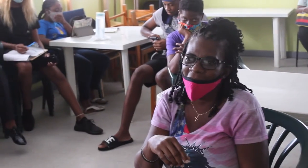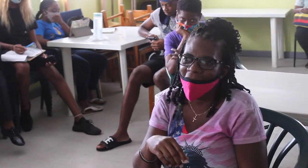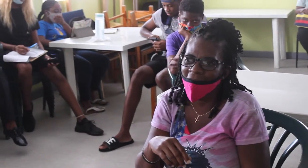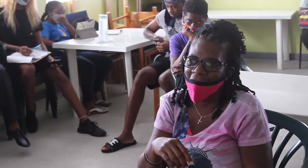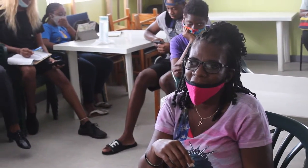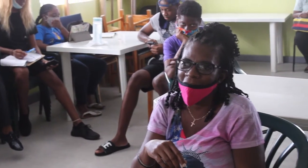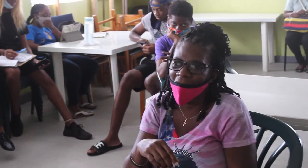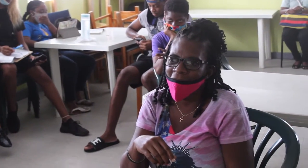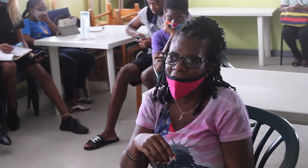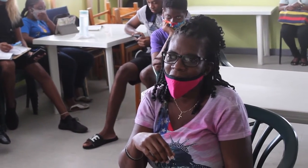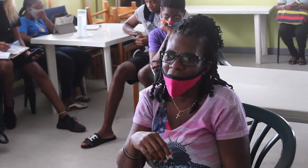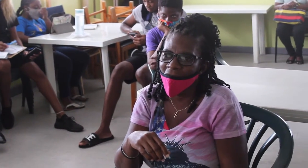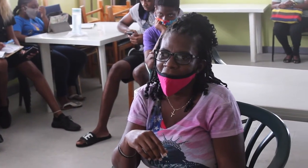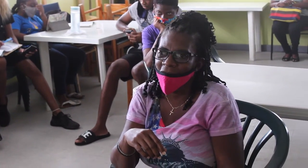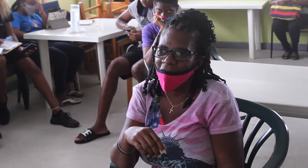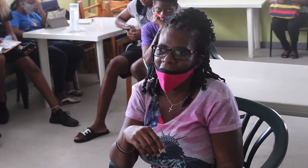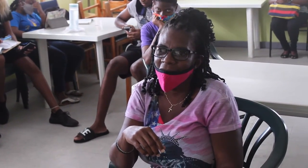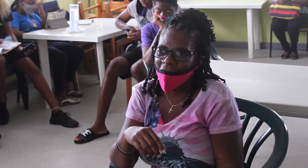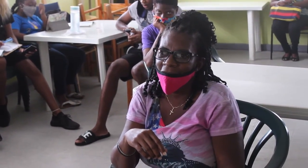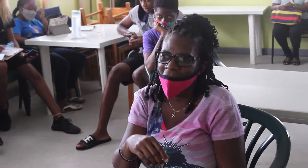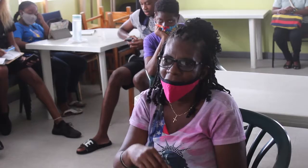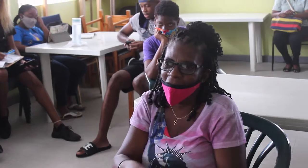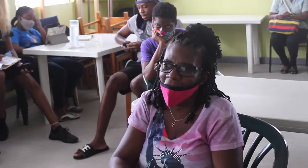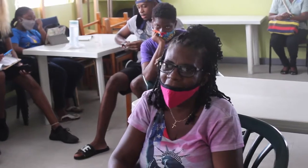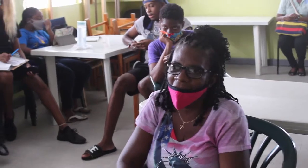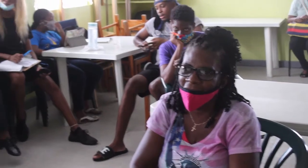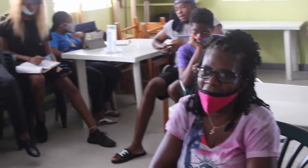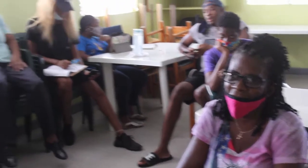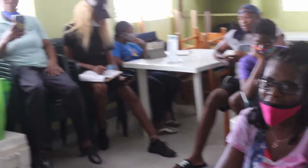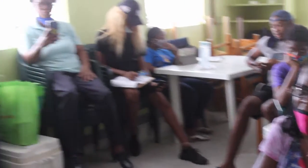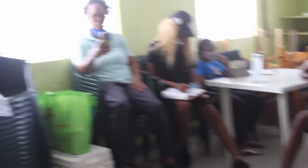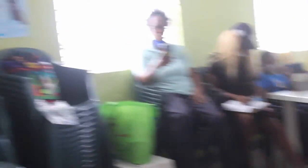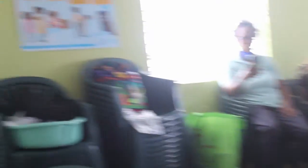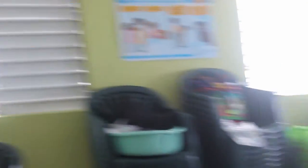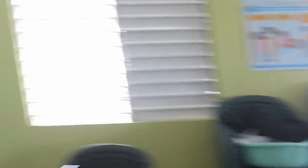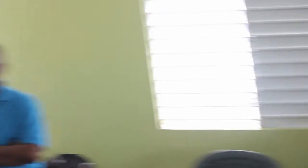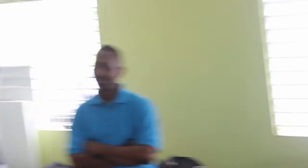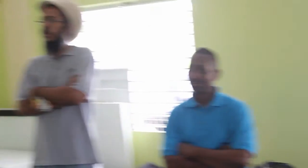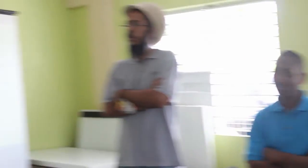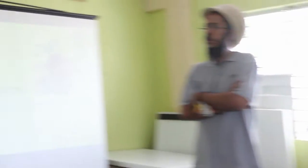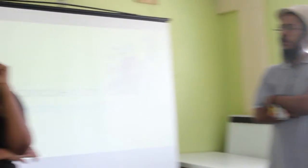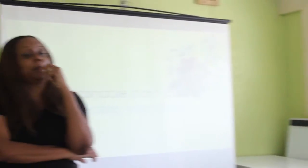as well and they don't seem to be growing very much they just move a certain level and just stop them